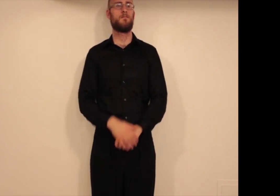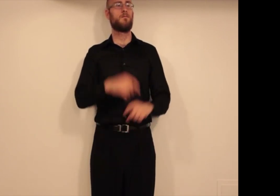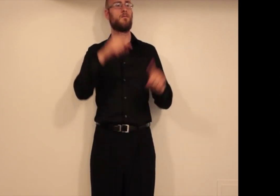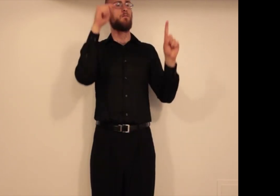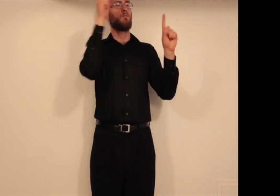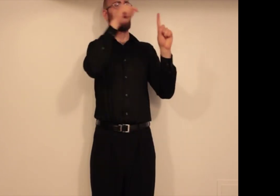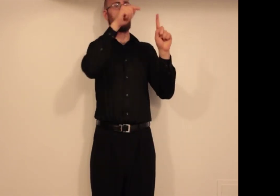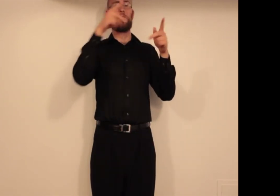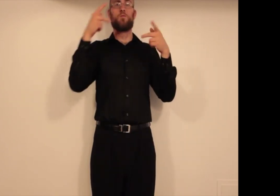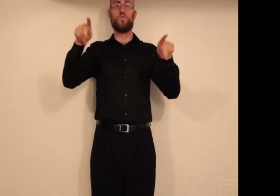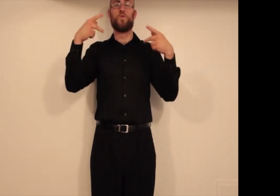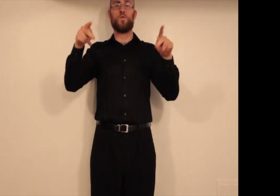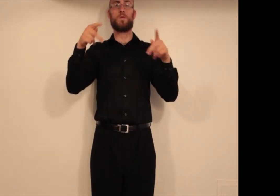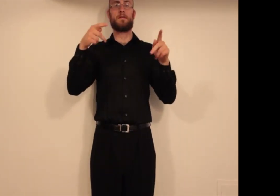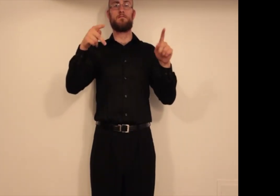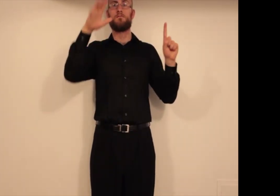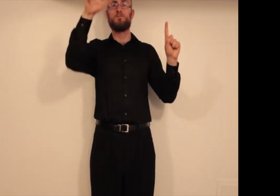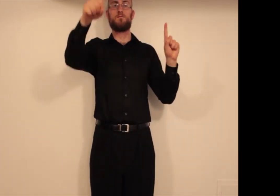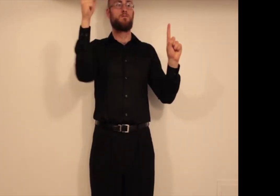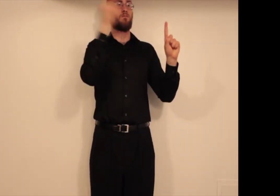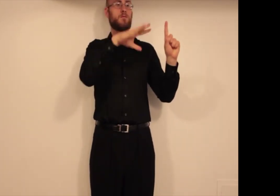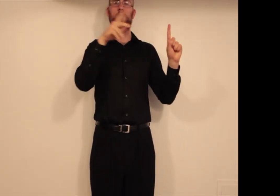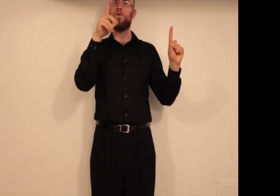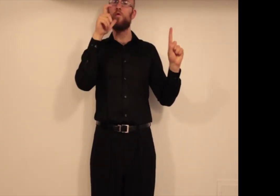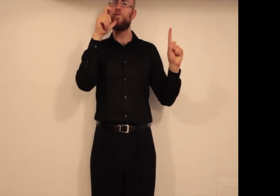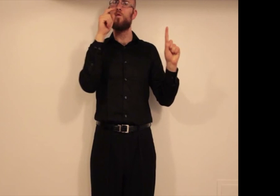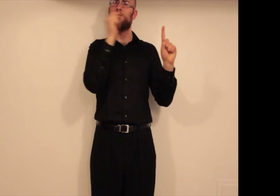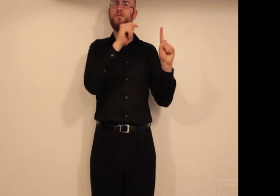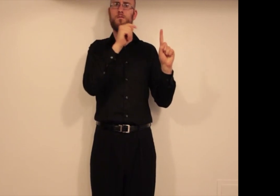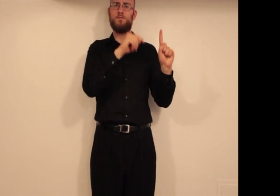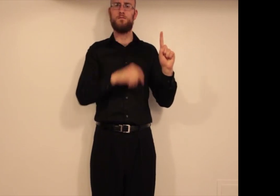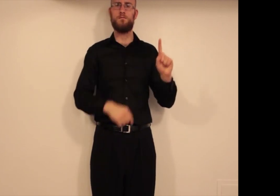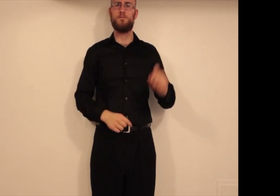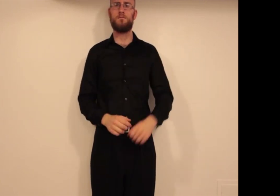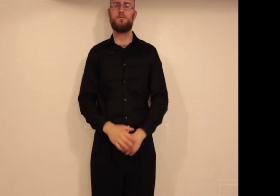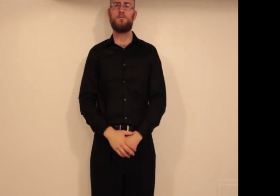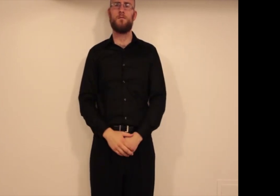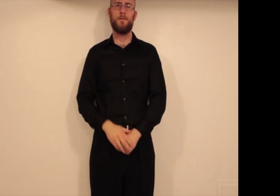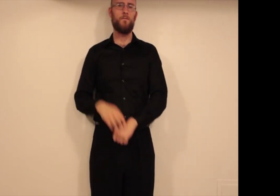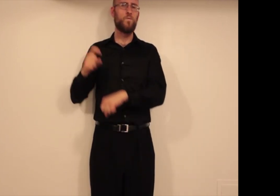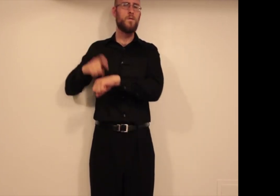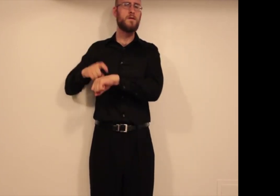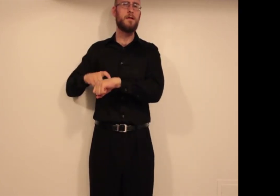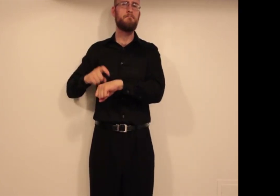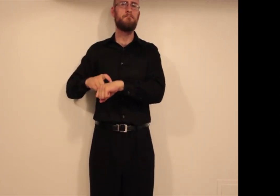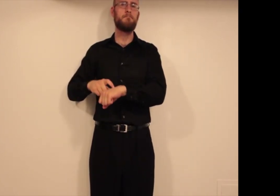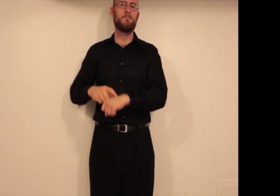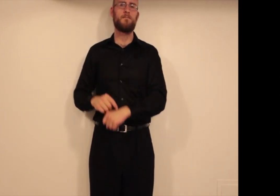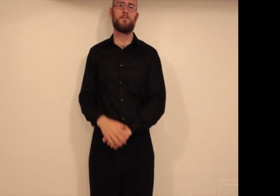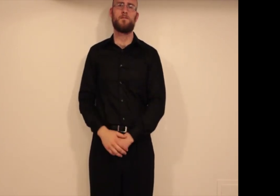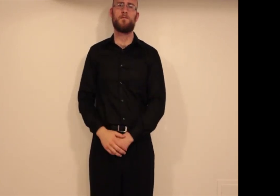Who dropped you off at this party? At what time?